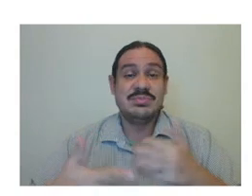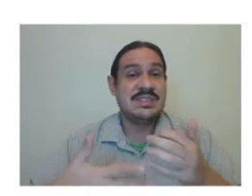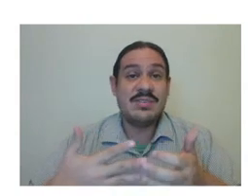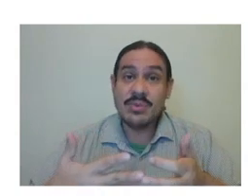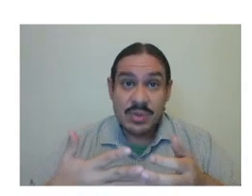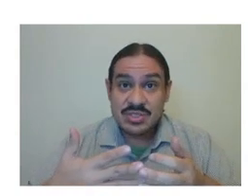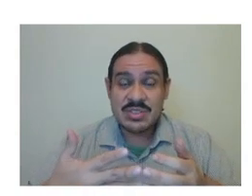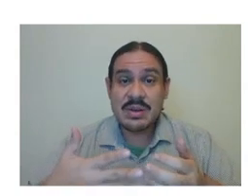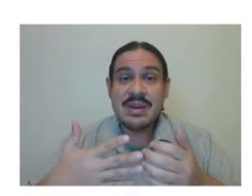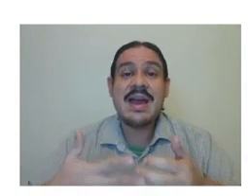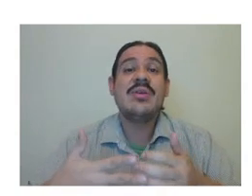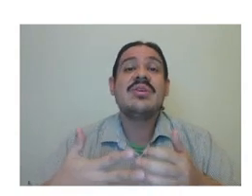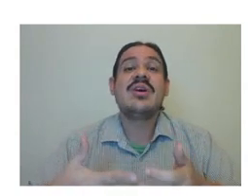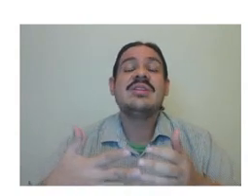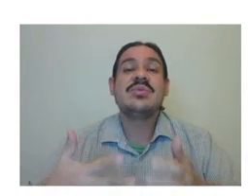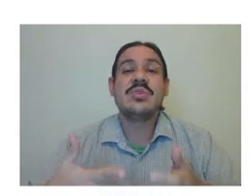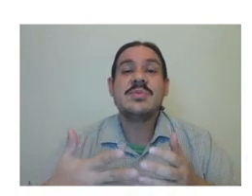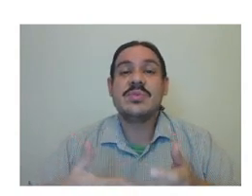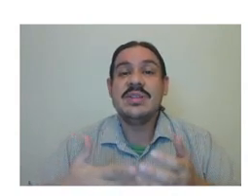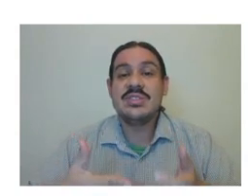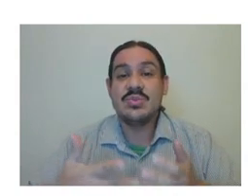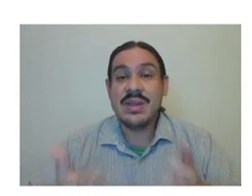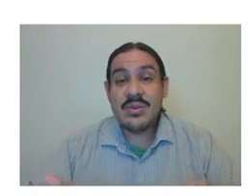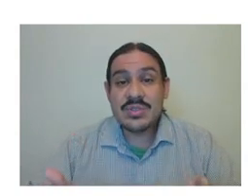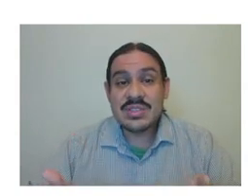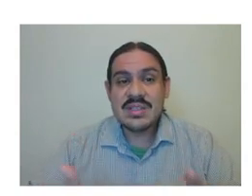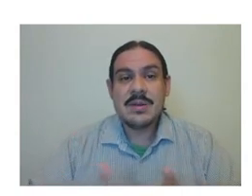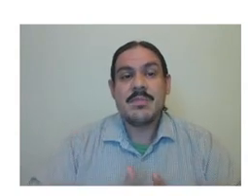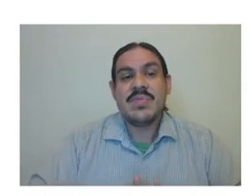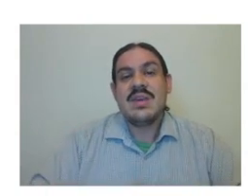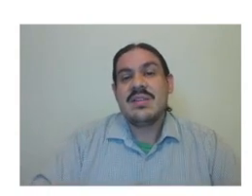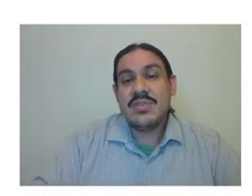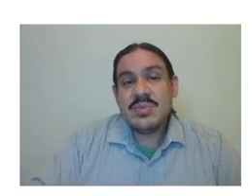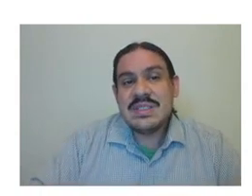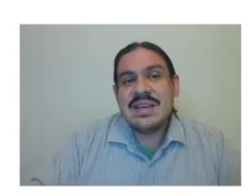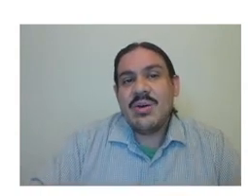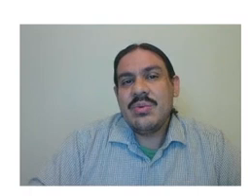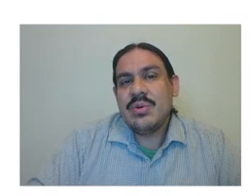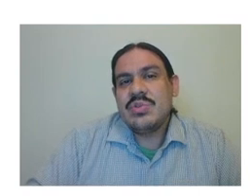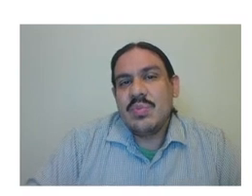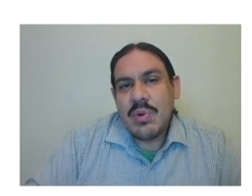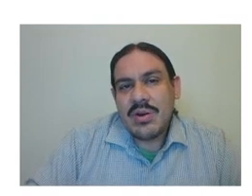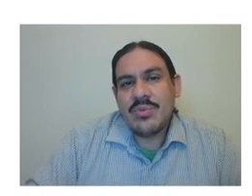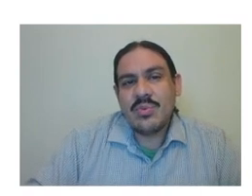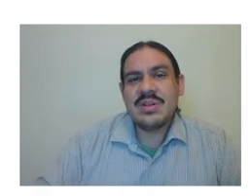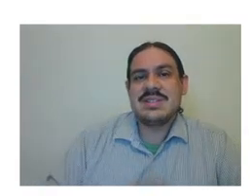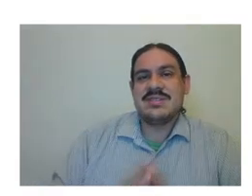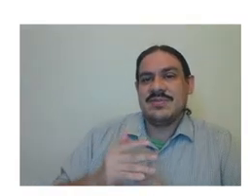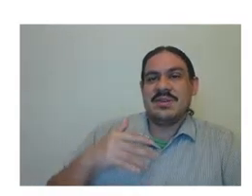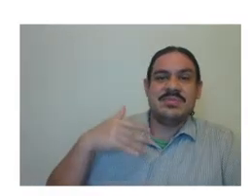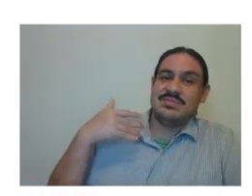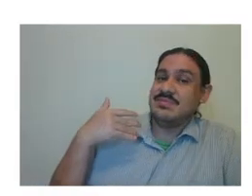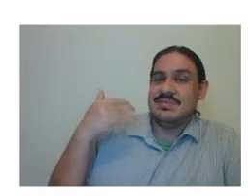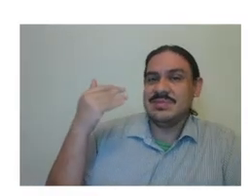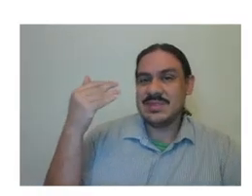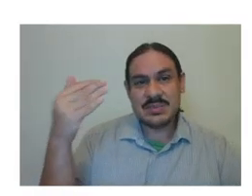spoken language like English into sign language this is where finger spelling comes in